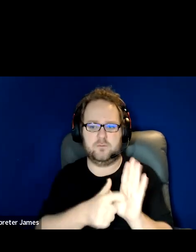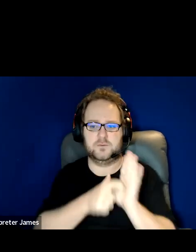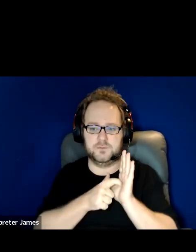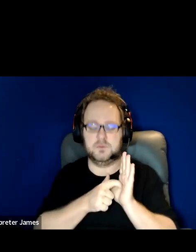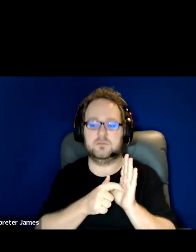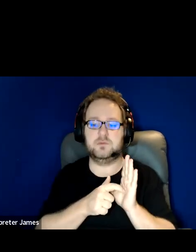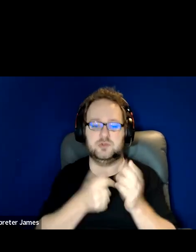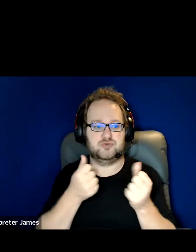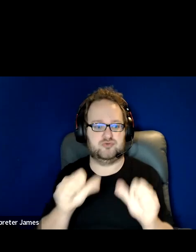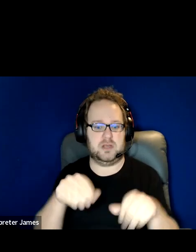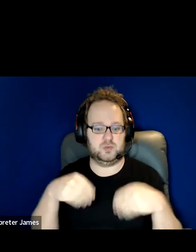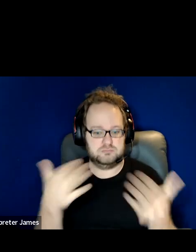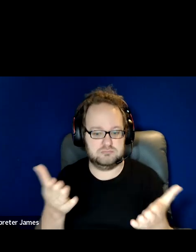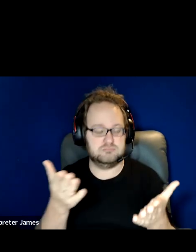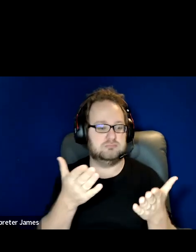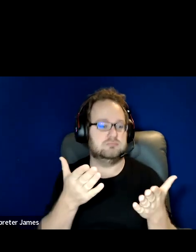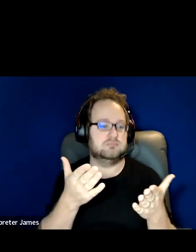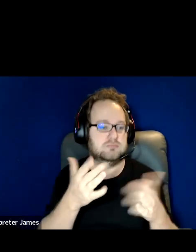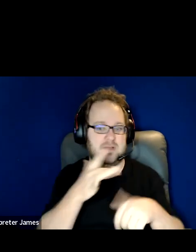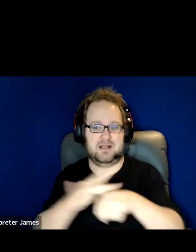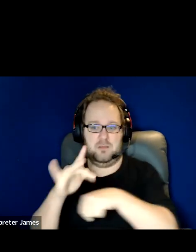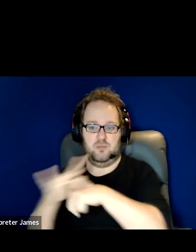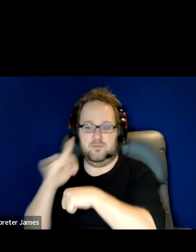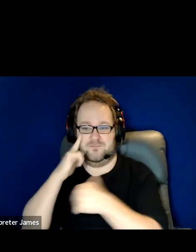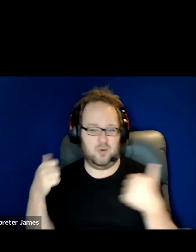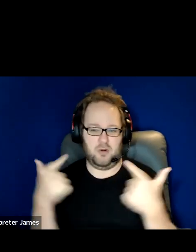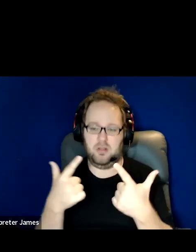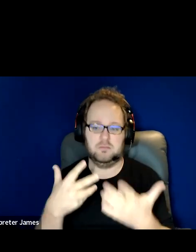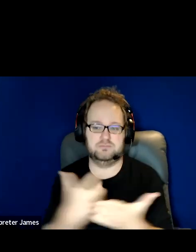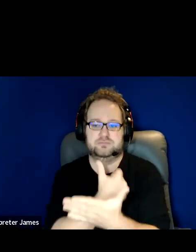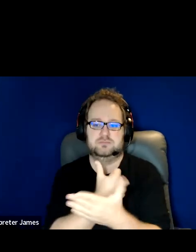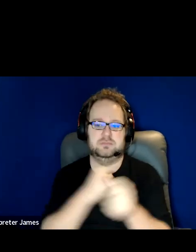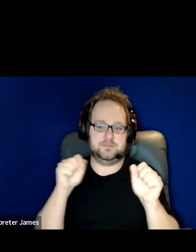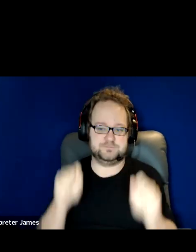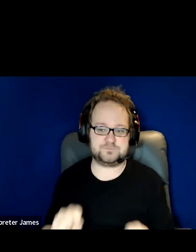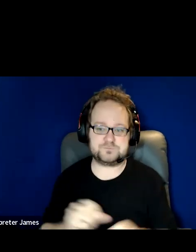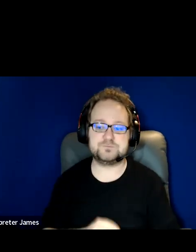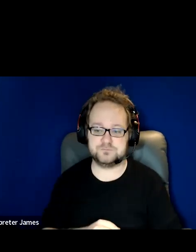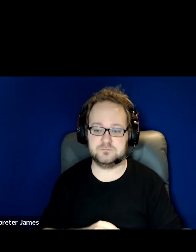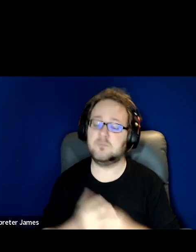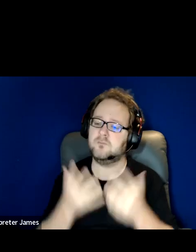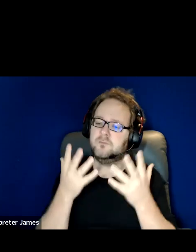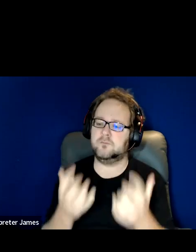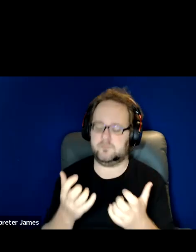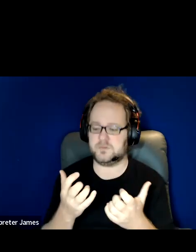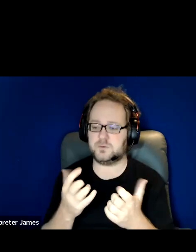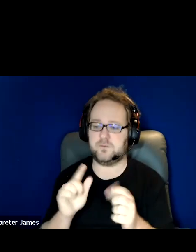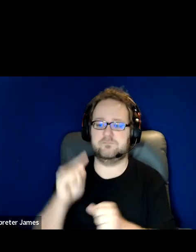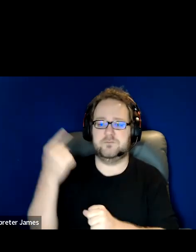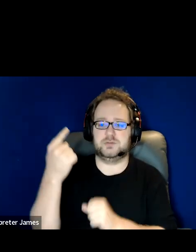As possible to everyone out there. I wanna take a second at the top to first underscore something that Alison noted, which